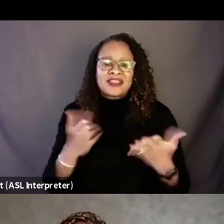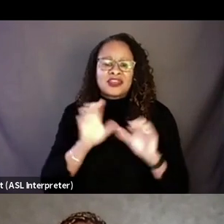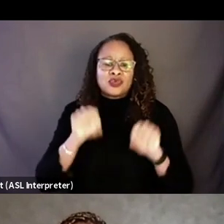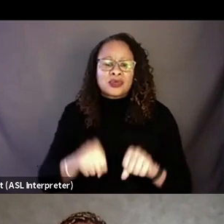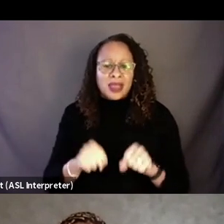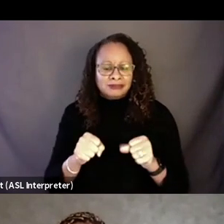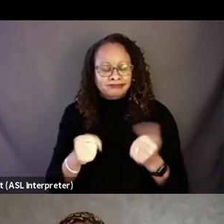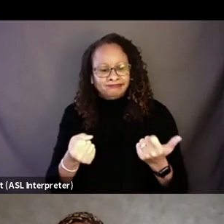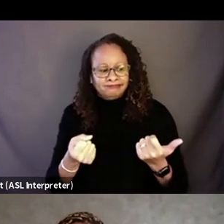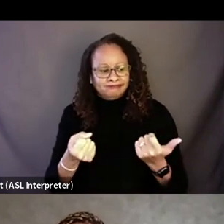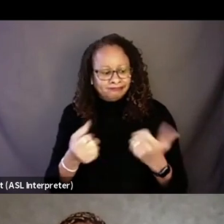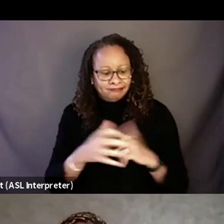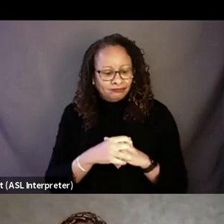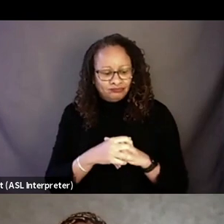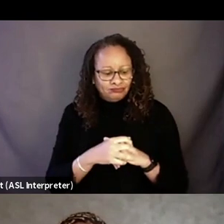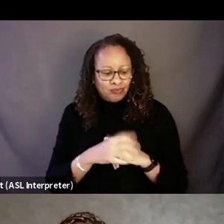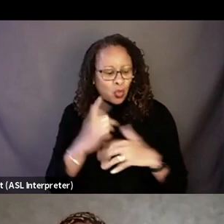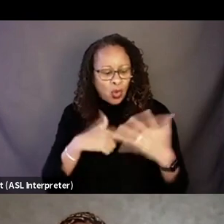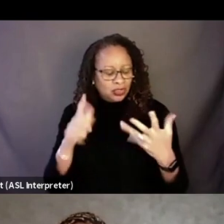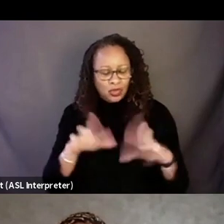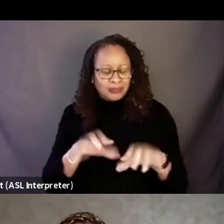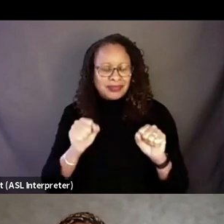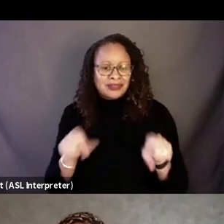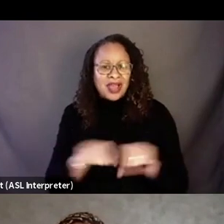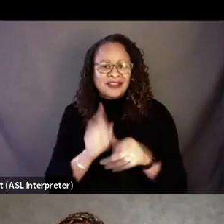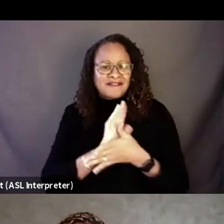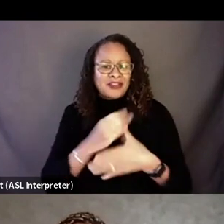and what you captured as a filmmaker both you Toni and Soko?